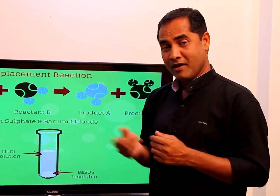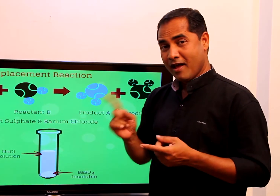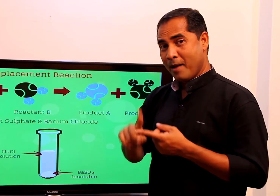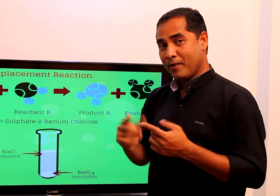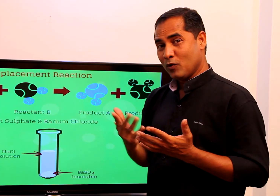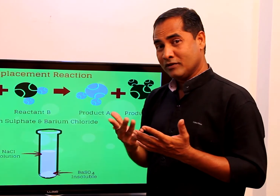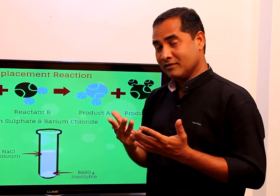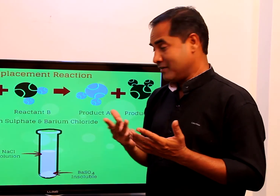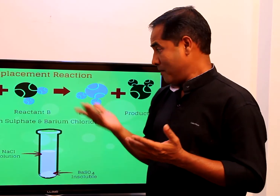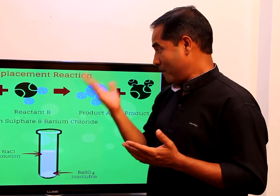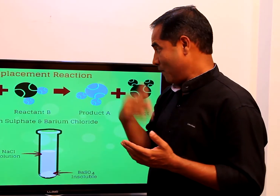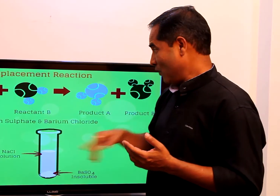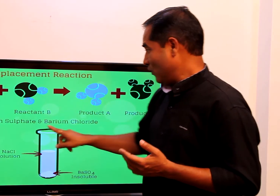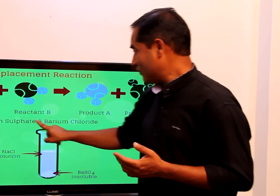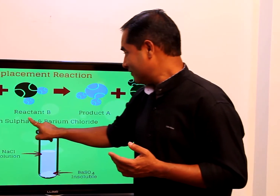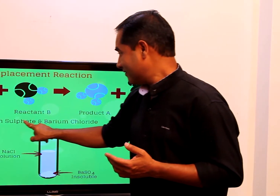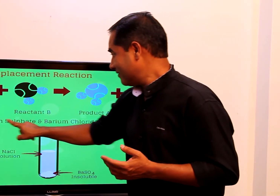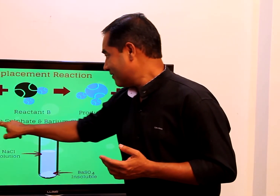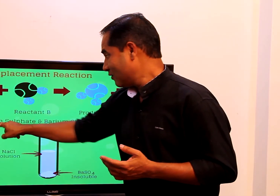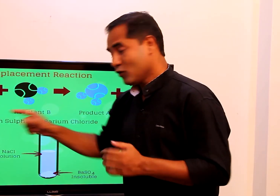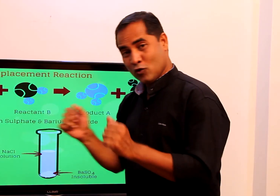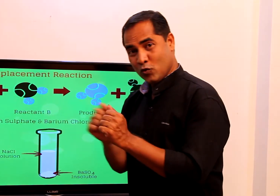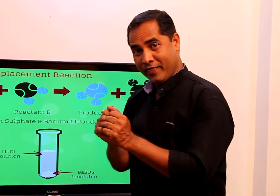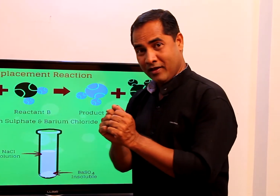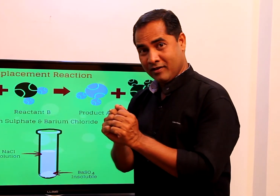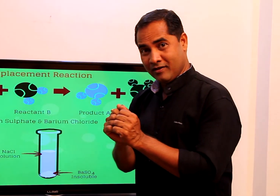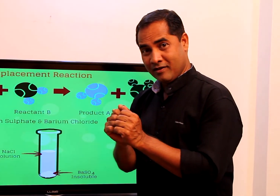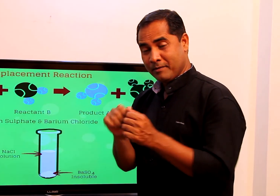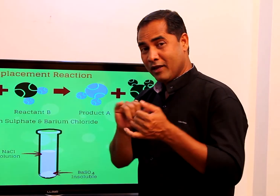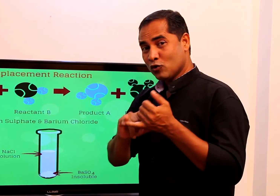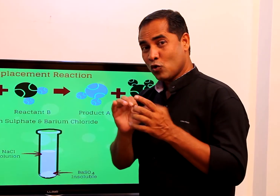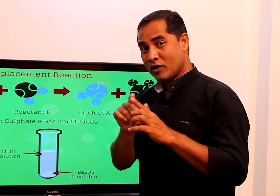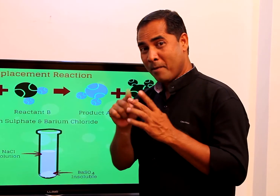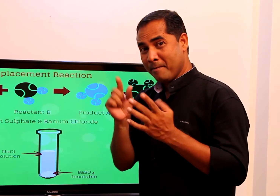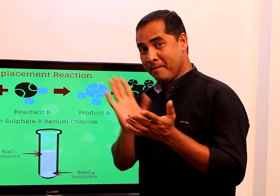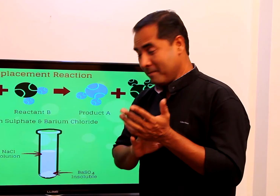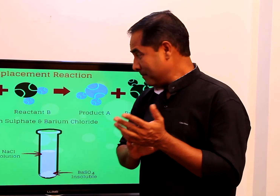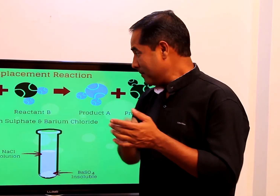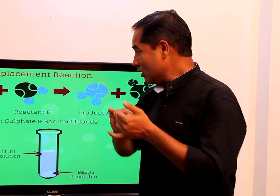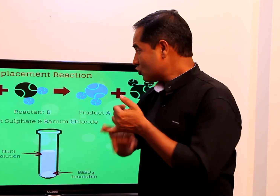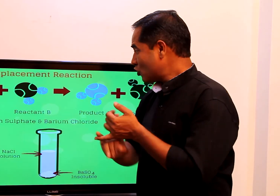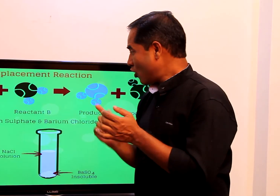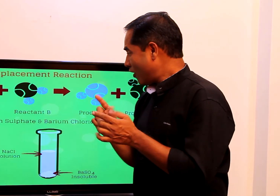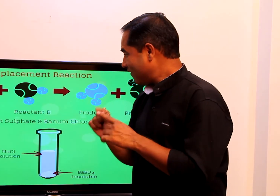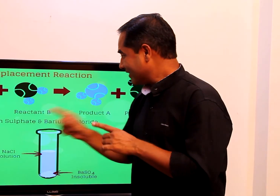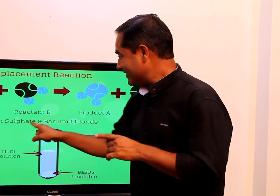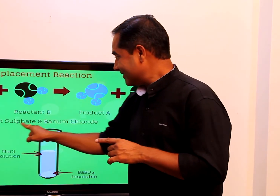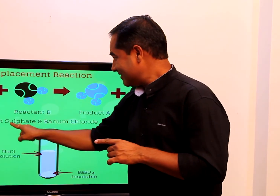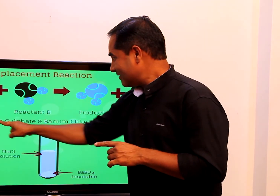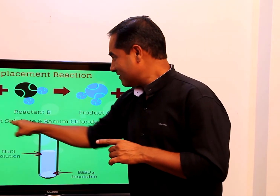barium chloride? Earlier, we had the sodium with sulphate and barium with the